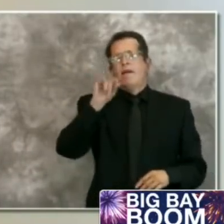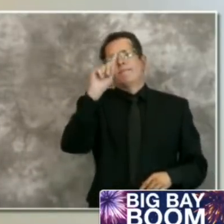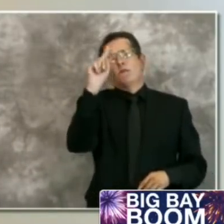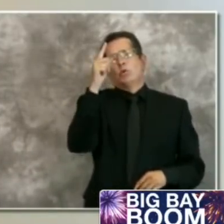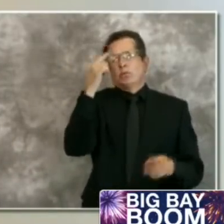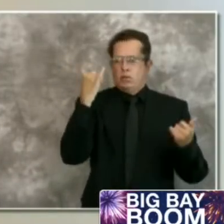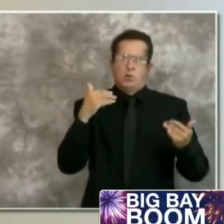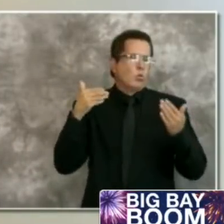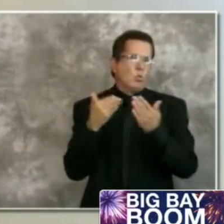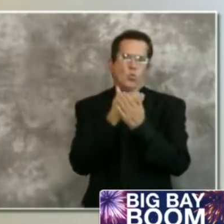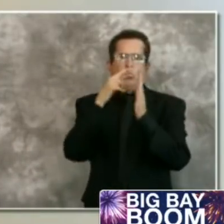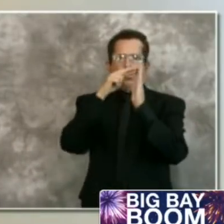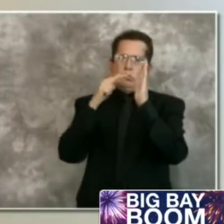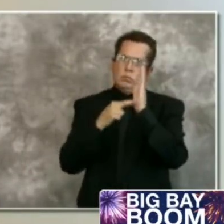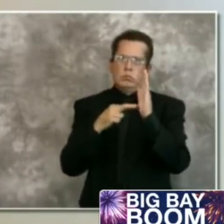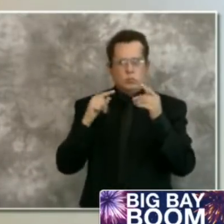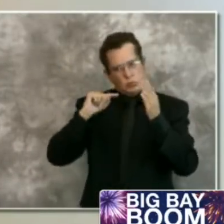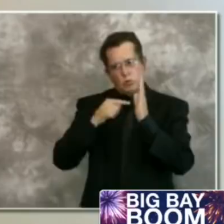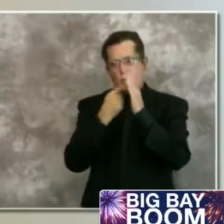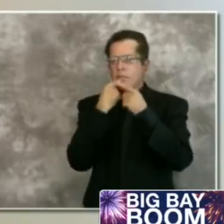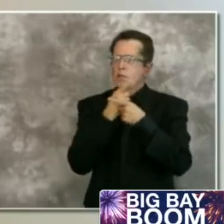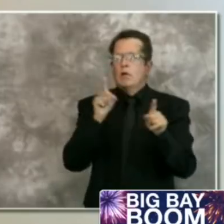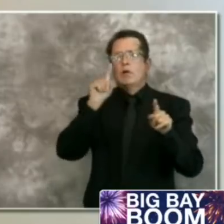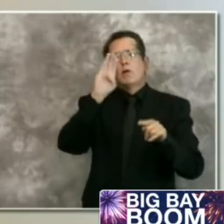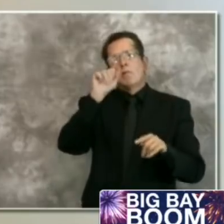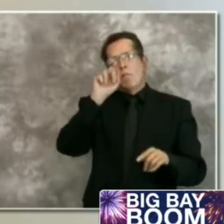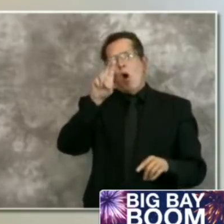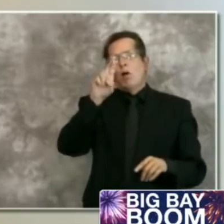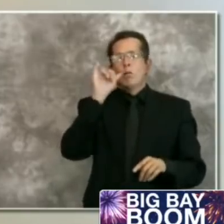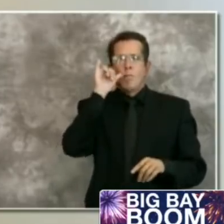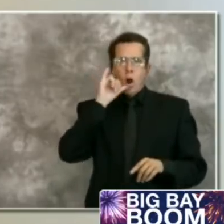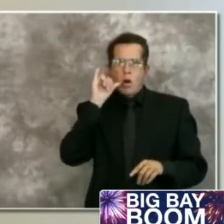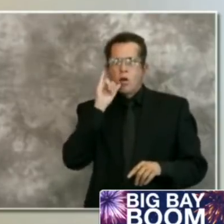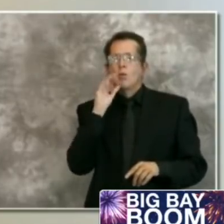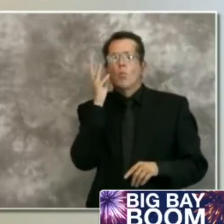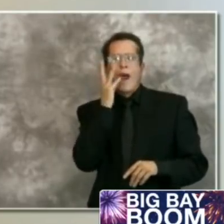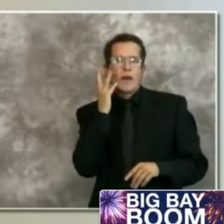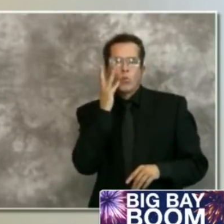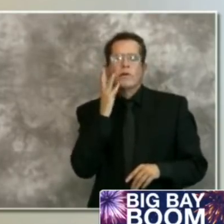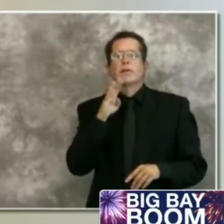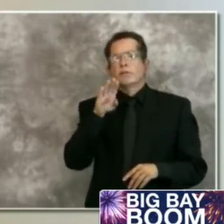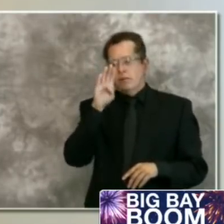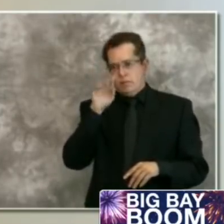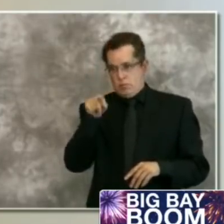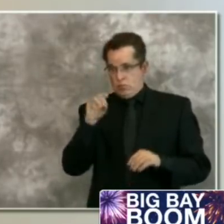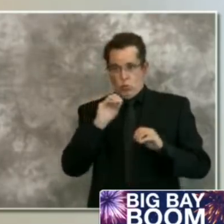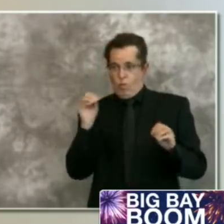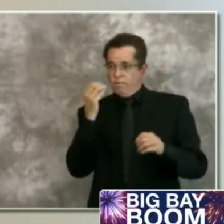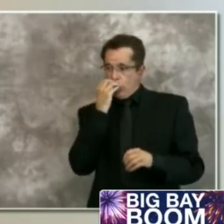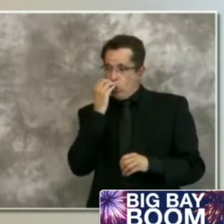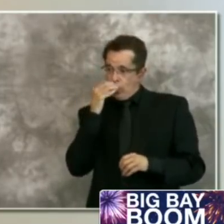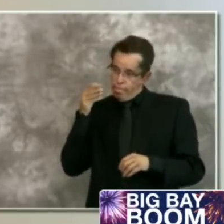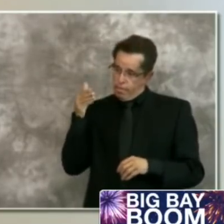IS THE WIND AND THE RESPONSIBLE THING TO DO NOW. BEGINNING WEDNESDAY MORNING JULY 1ST THE FOLLOWING CHANGES